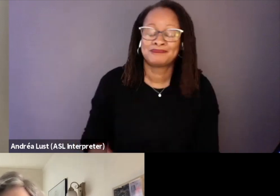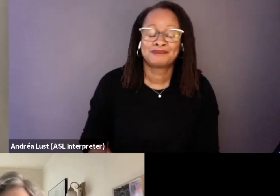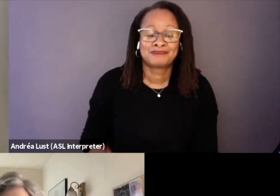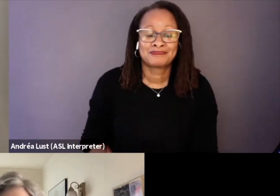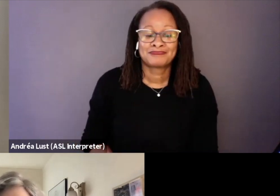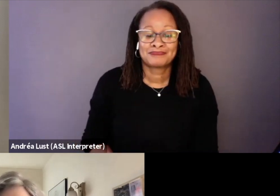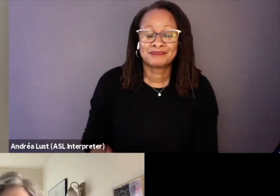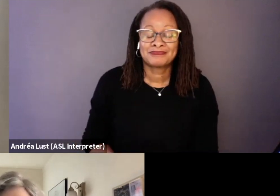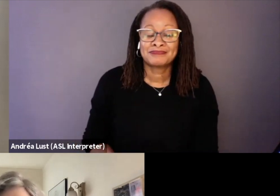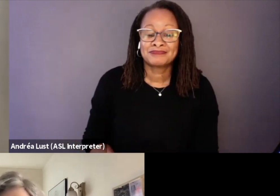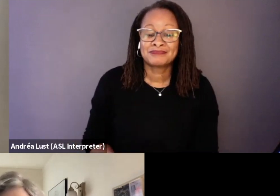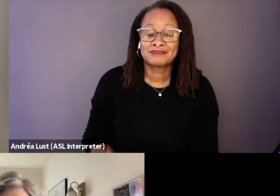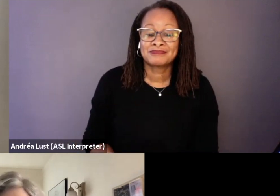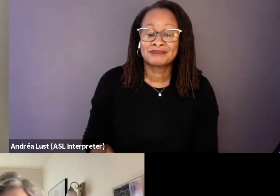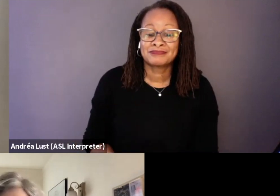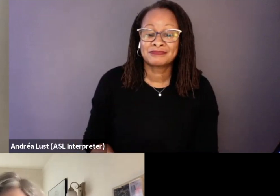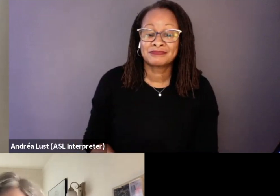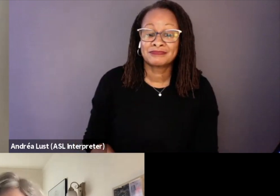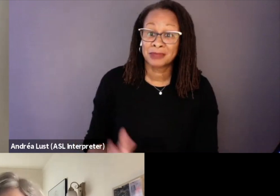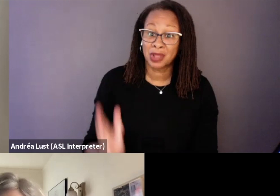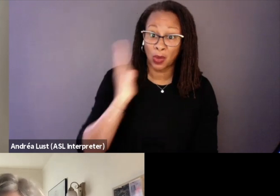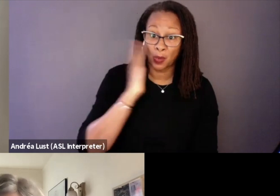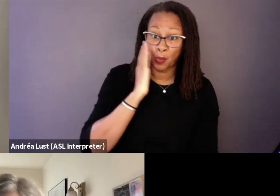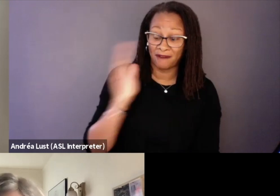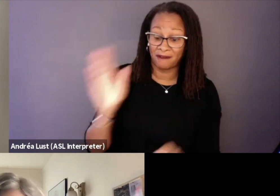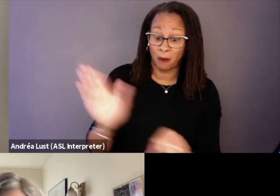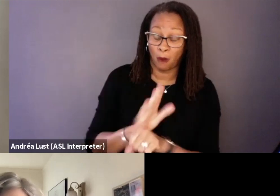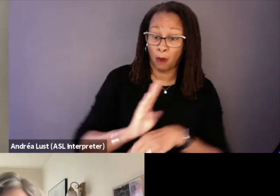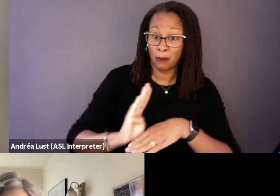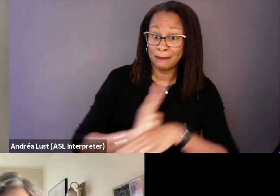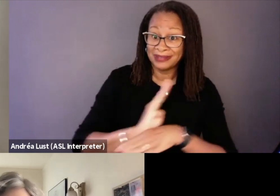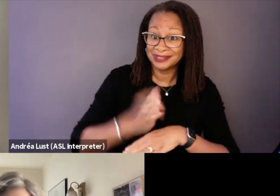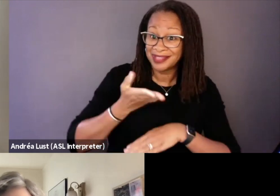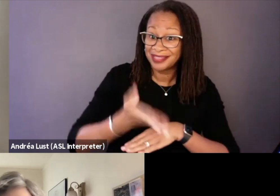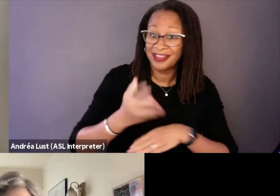Were you aware of this entire industry that you are chronicling here?